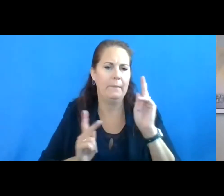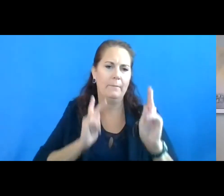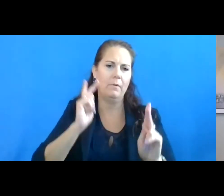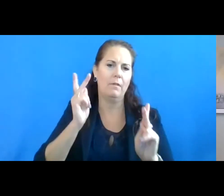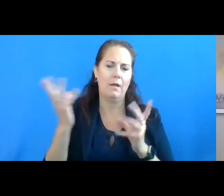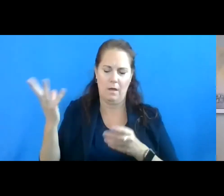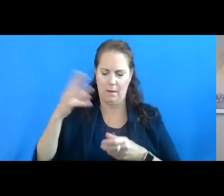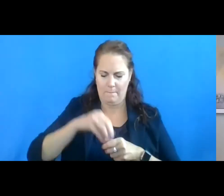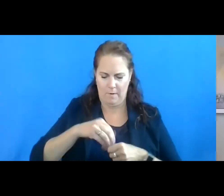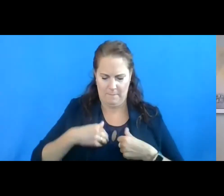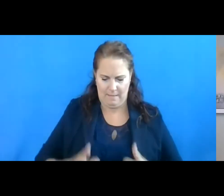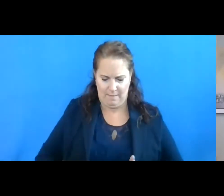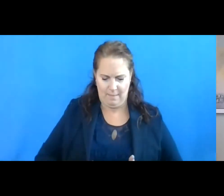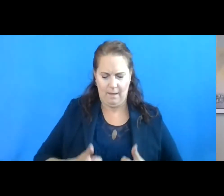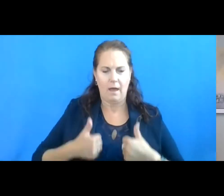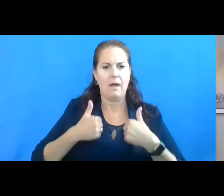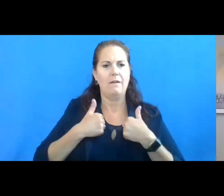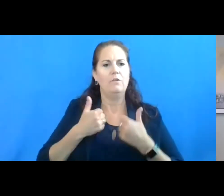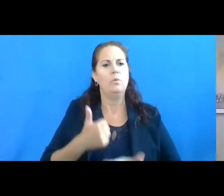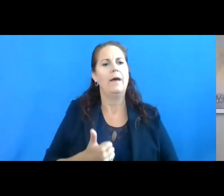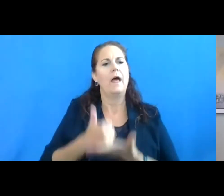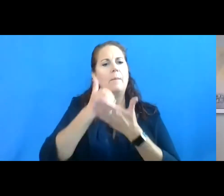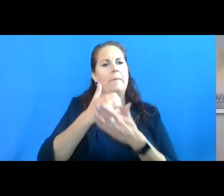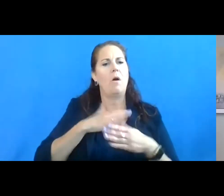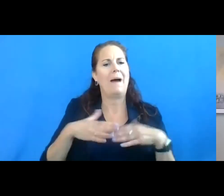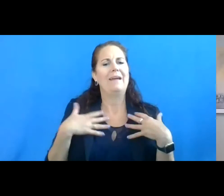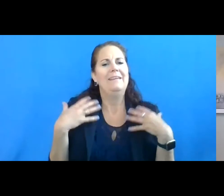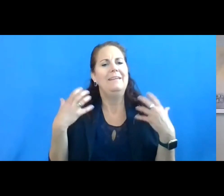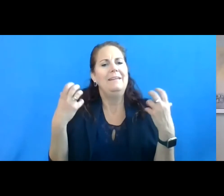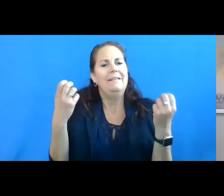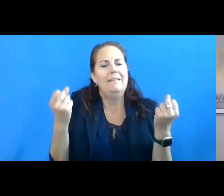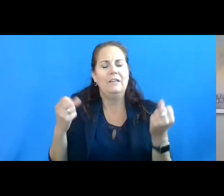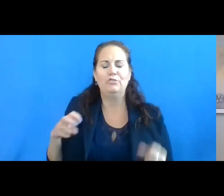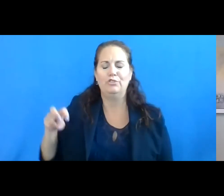my life to help me on my healing journey.